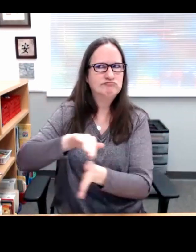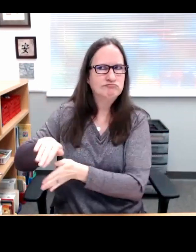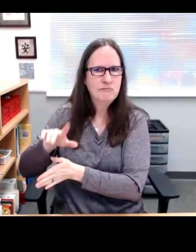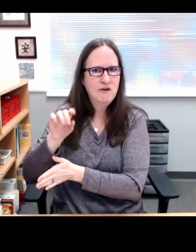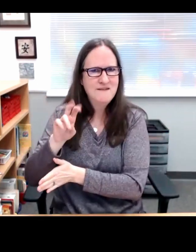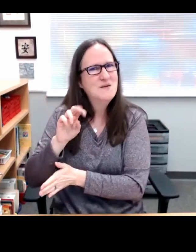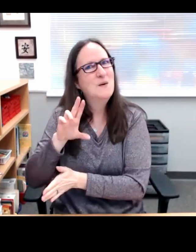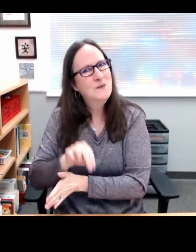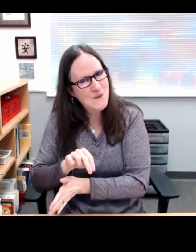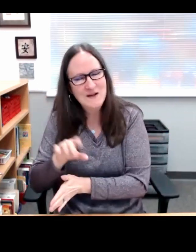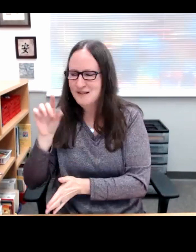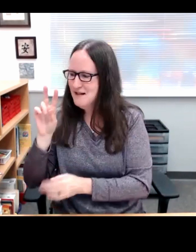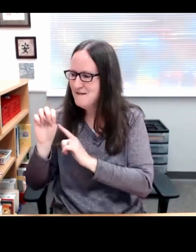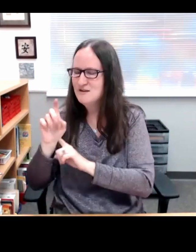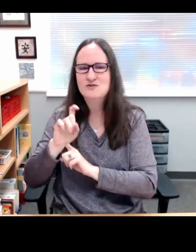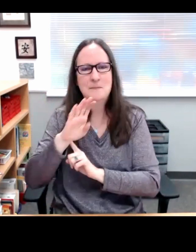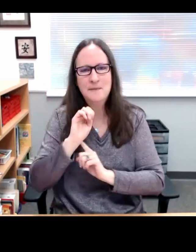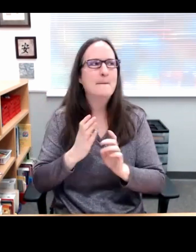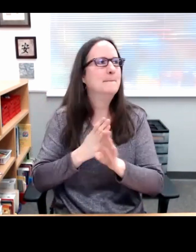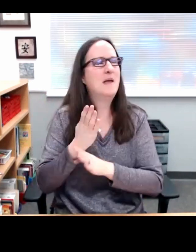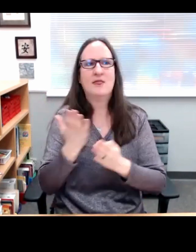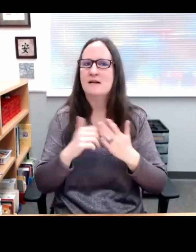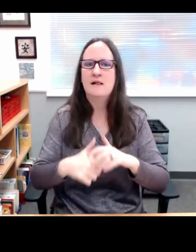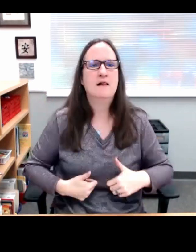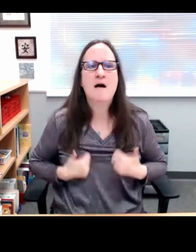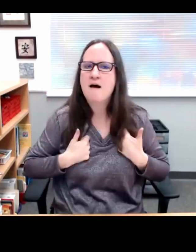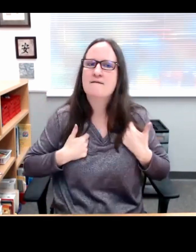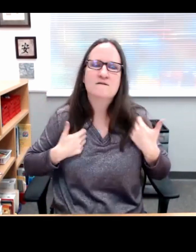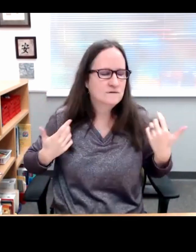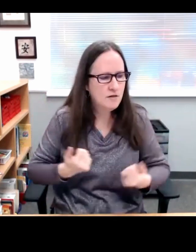People are just so busy these days and they don't make it a priority,